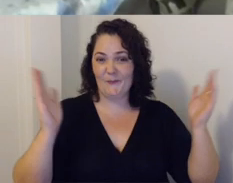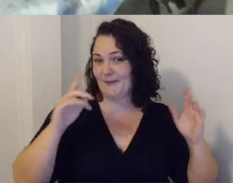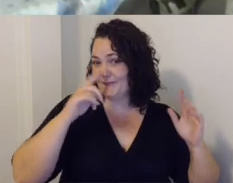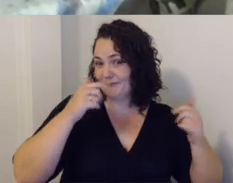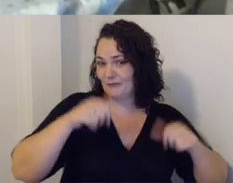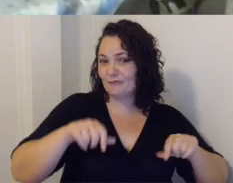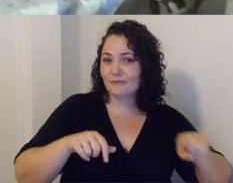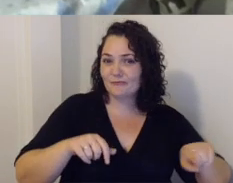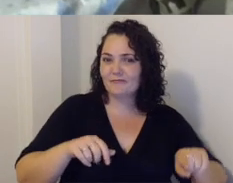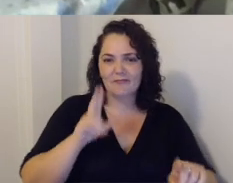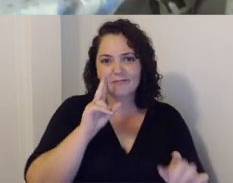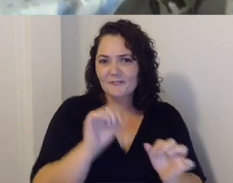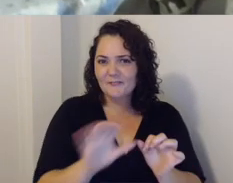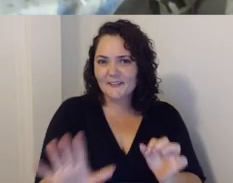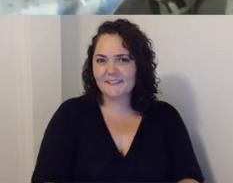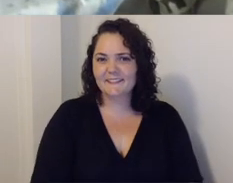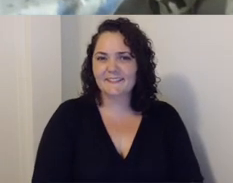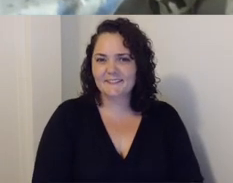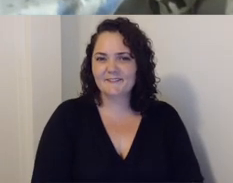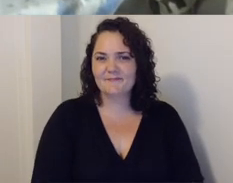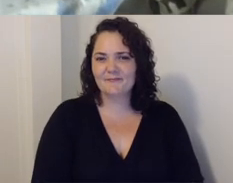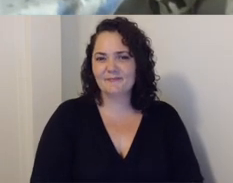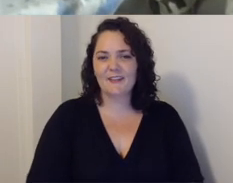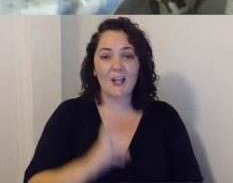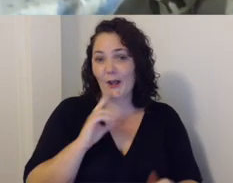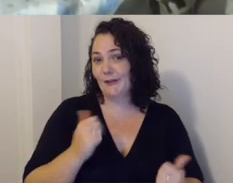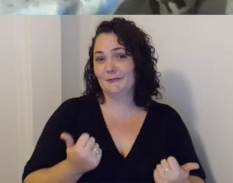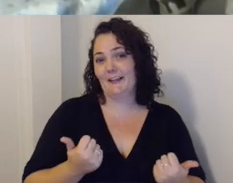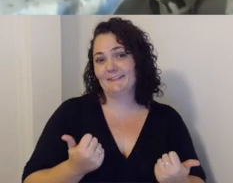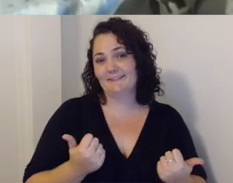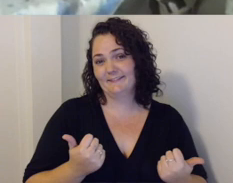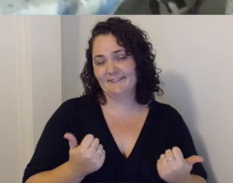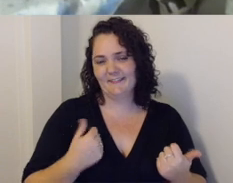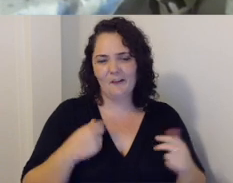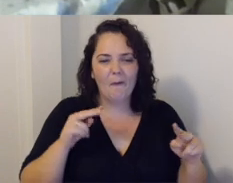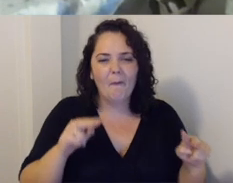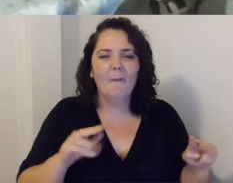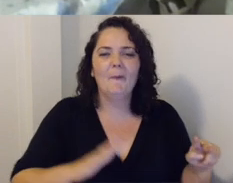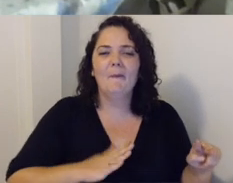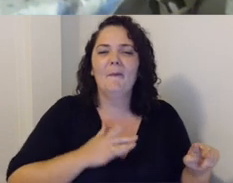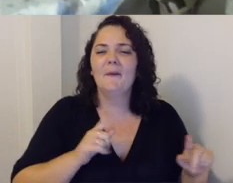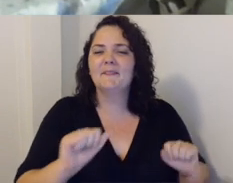working and it's fantastic, it looks so great uh from for us to see all of that uh that variety